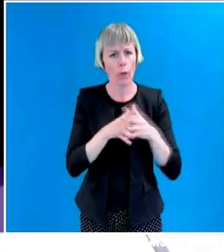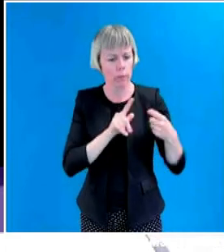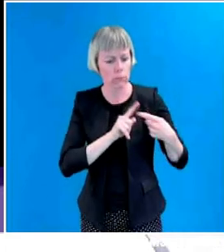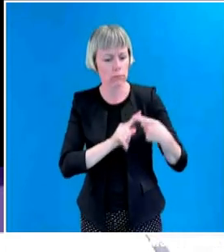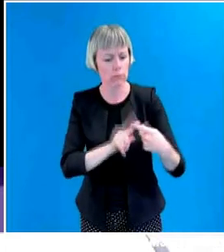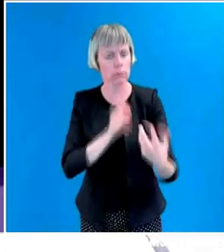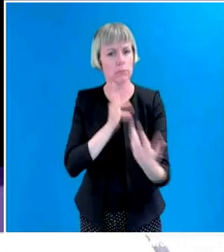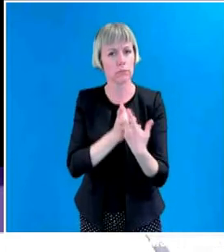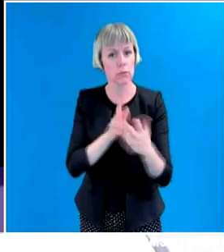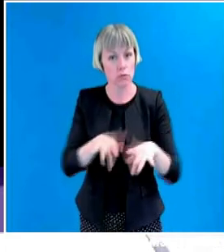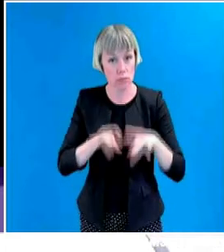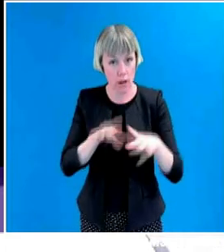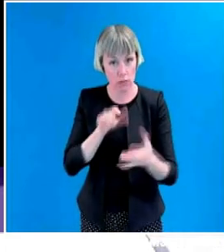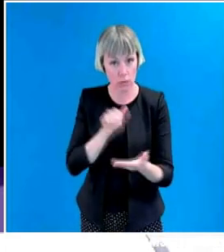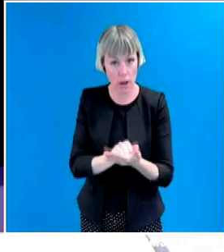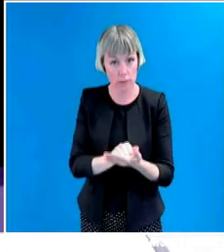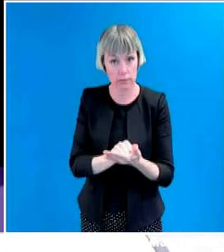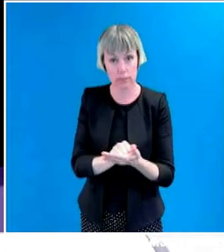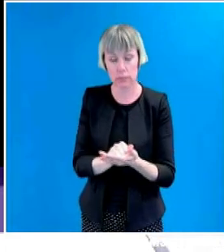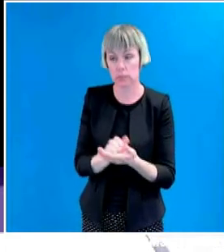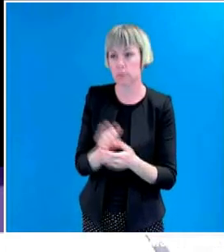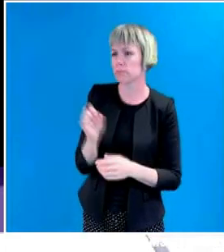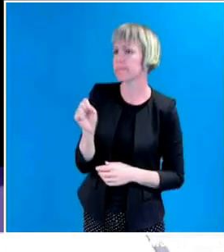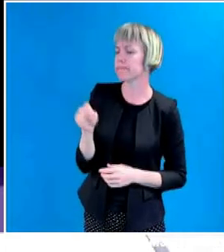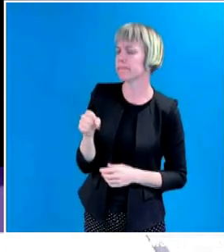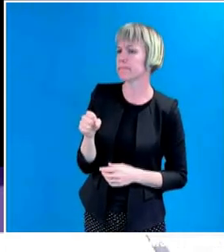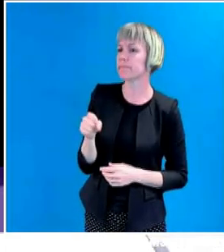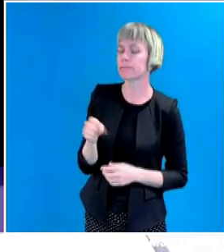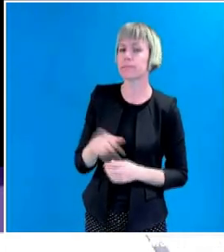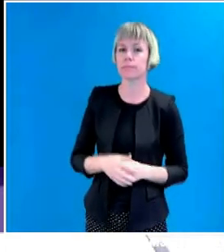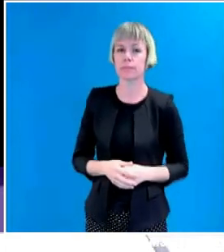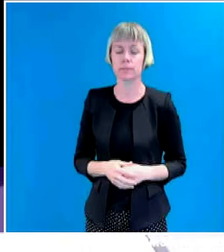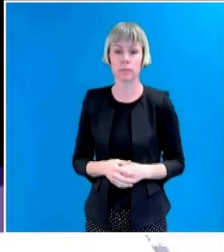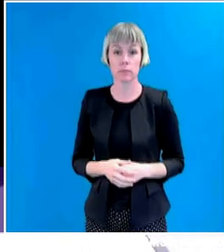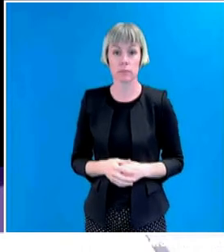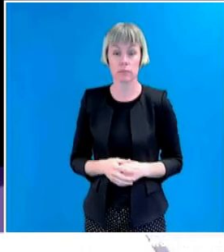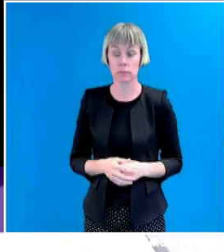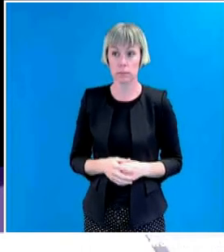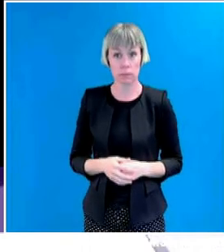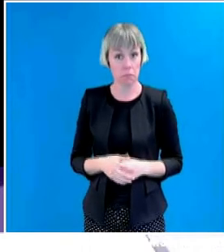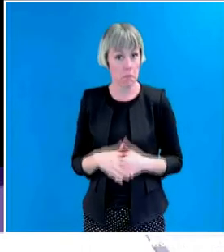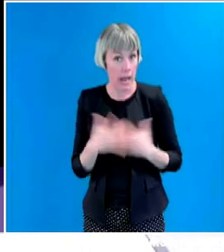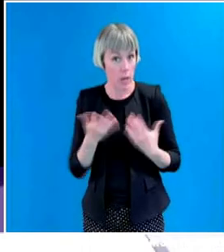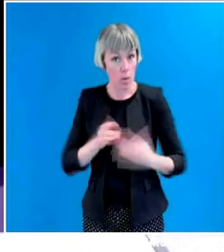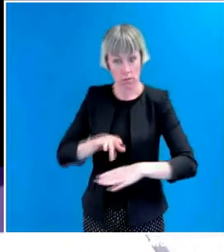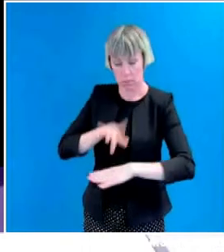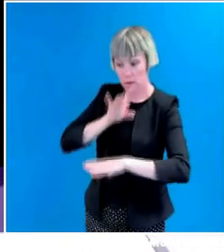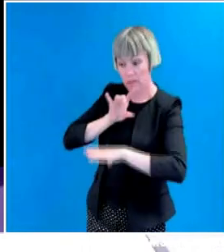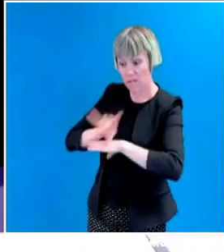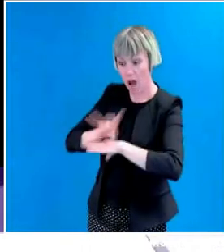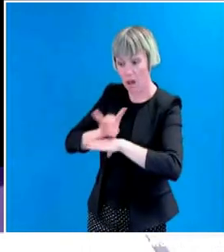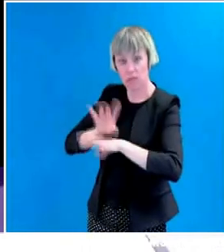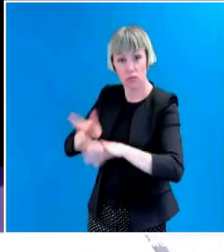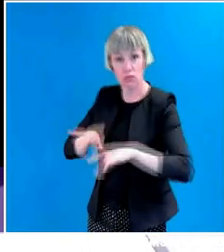Yes, I think that's correct. Yes. Was such advice provided at the time the declarations were made or